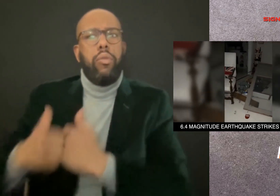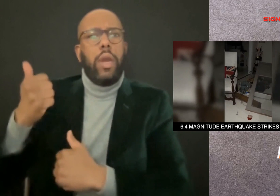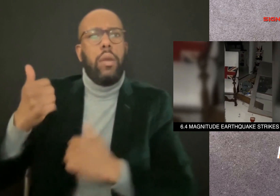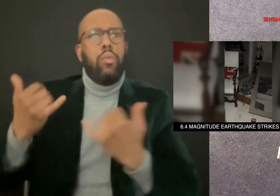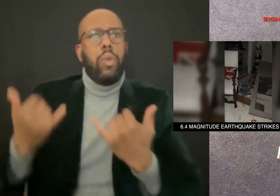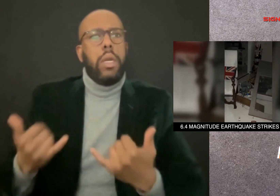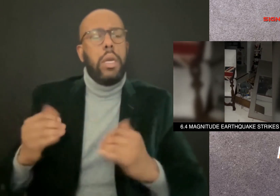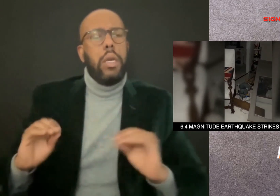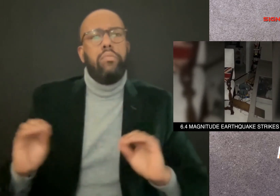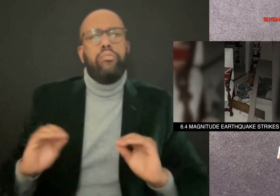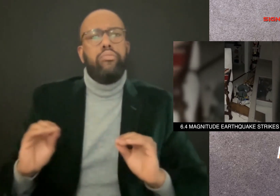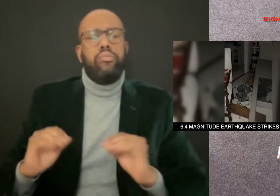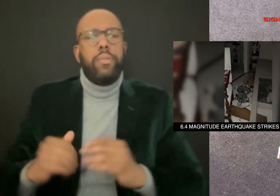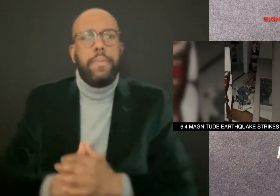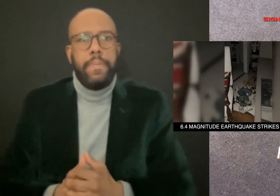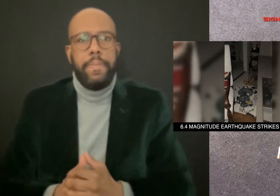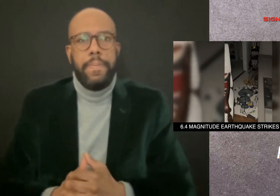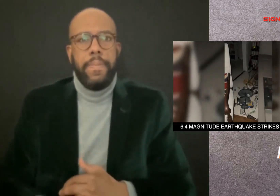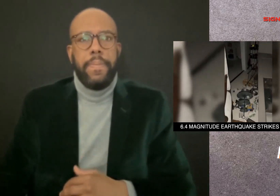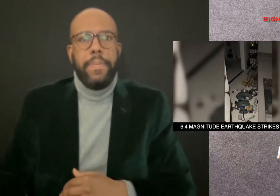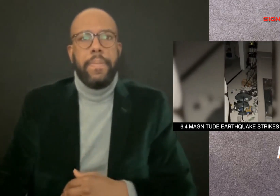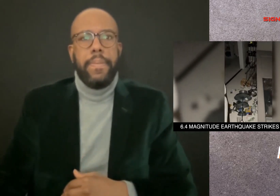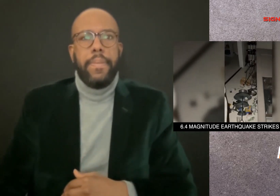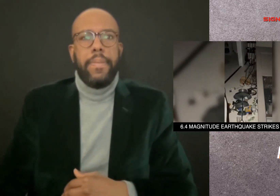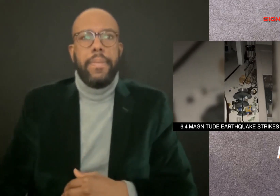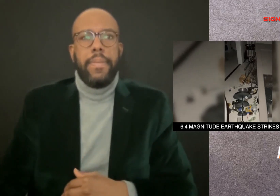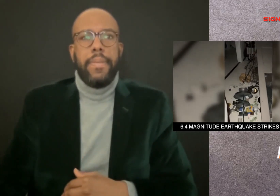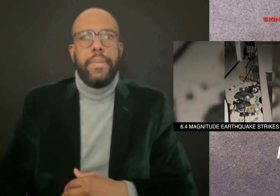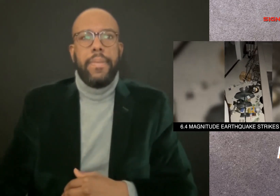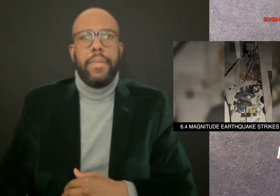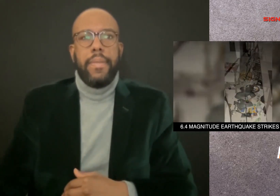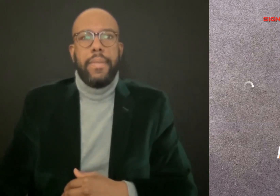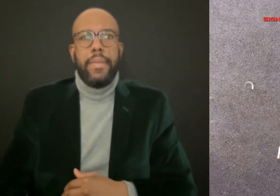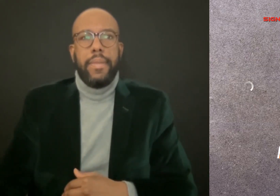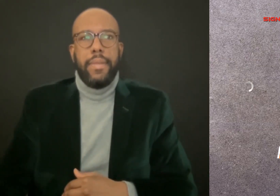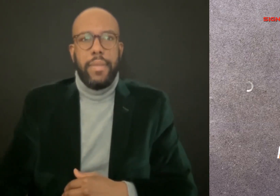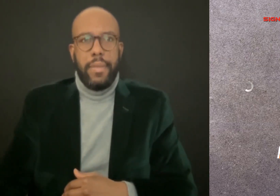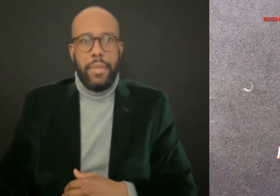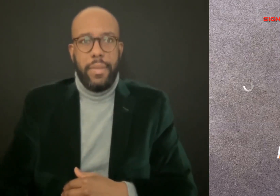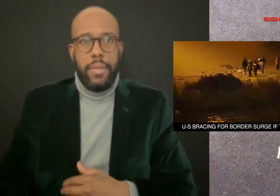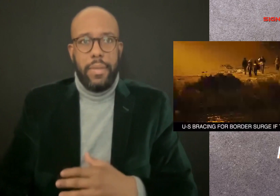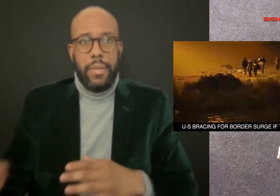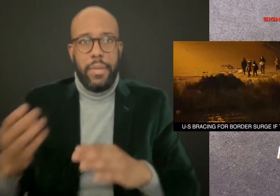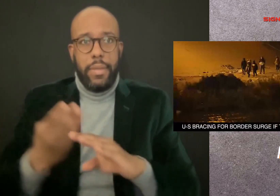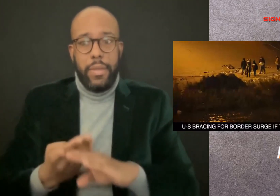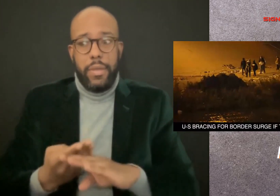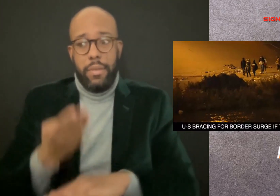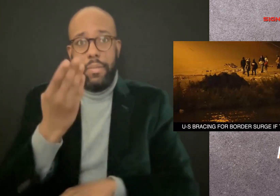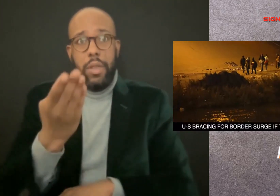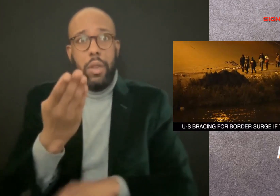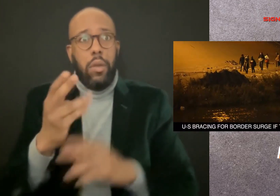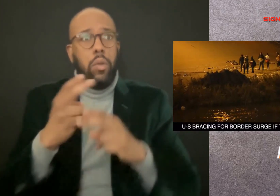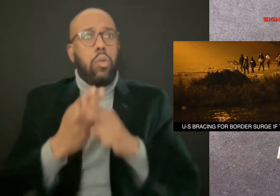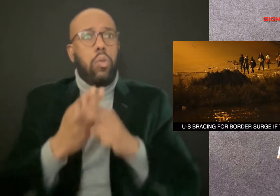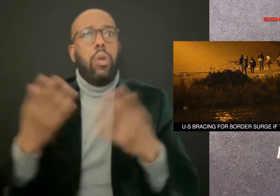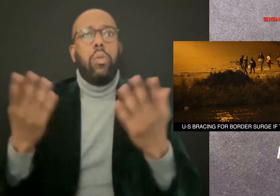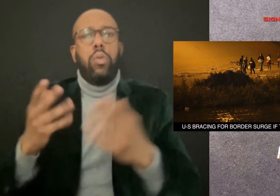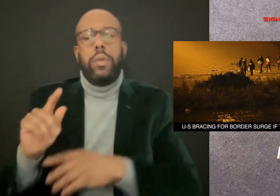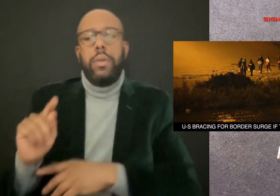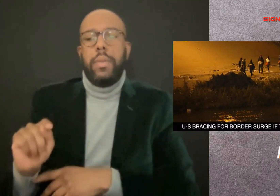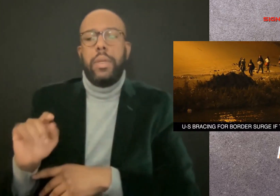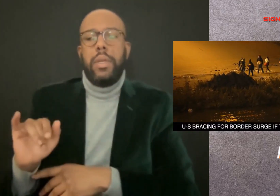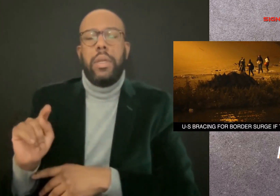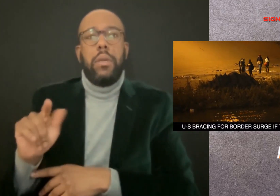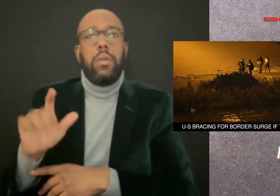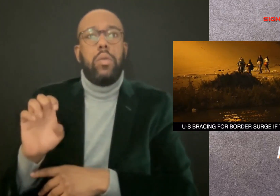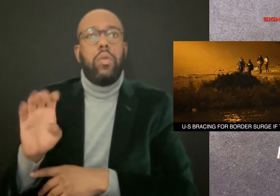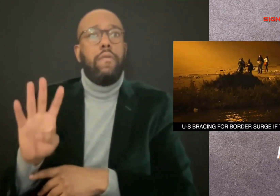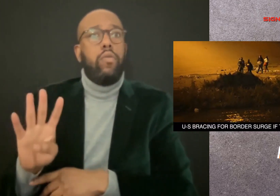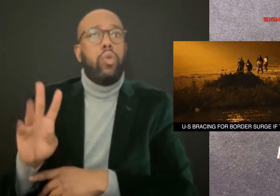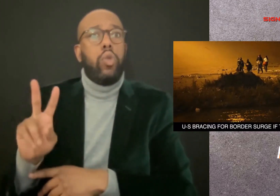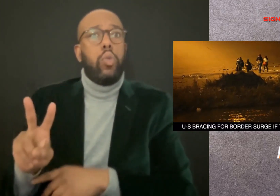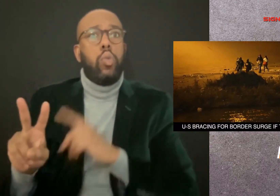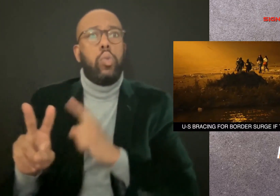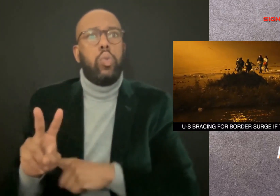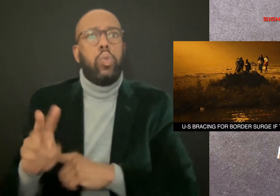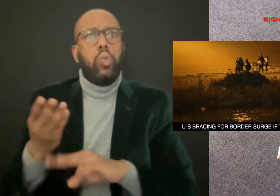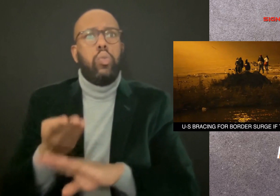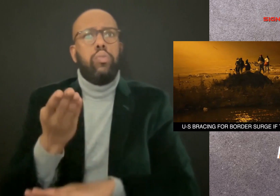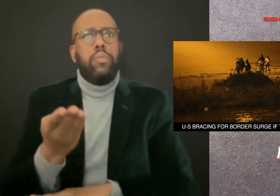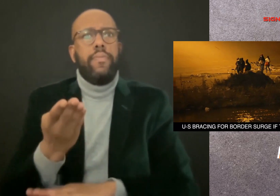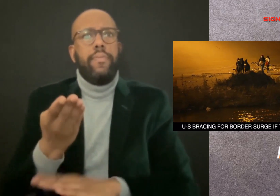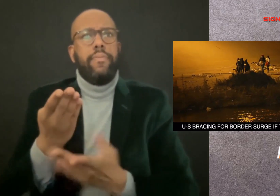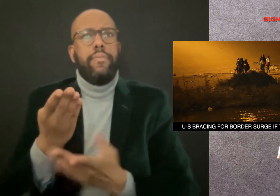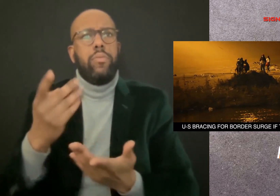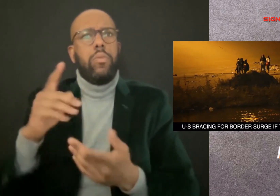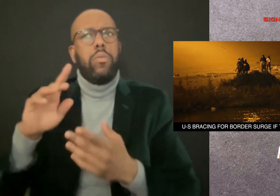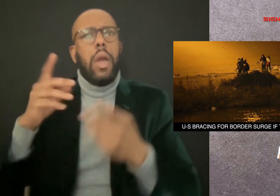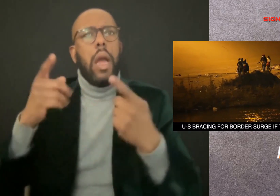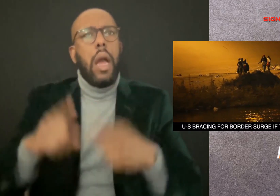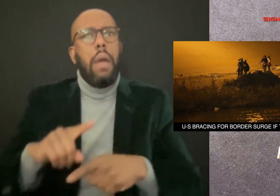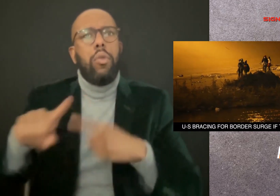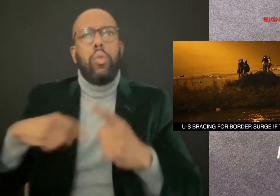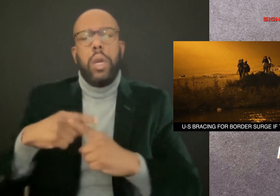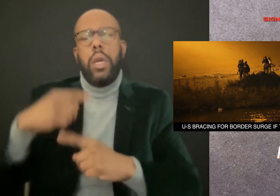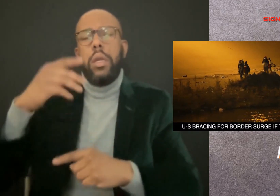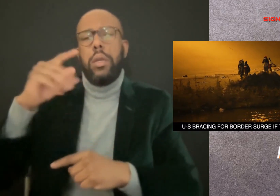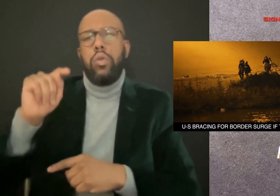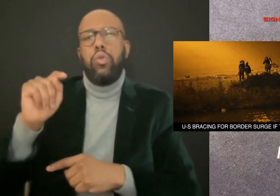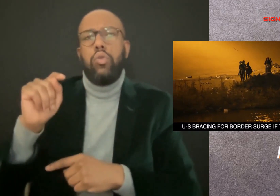at this time title 42 the controversial Trump era immigration